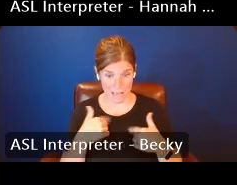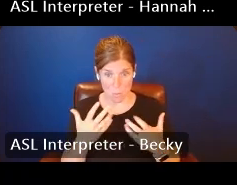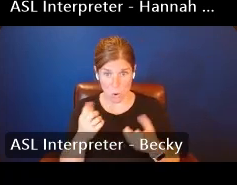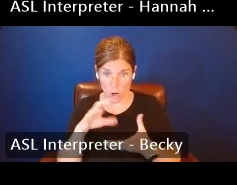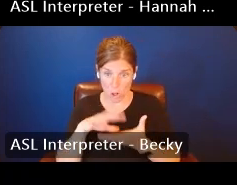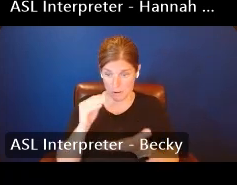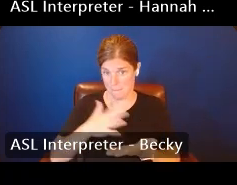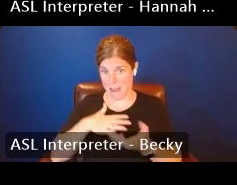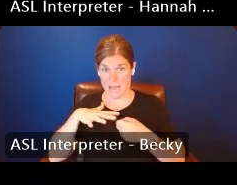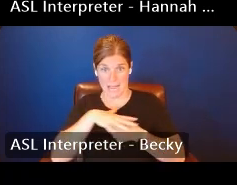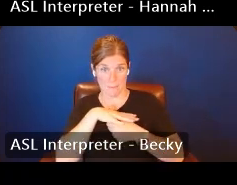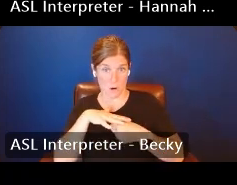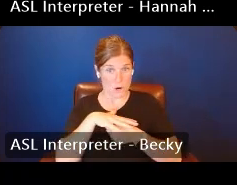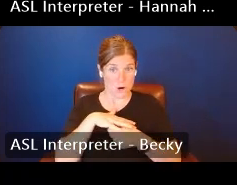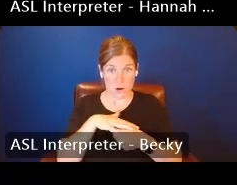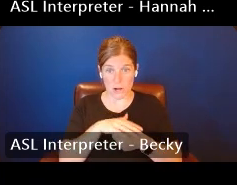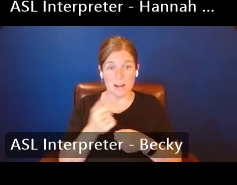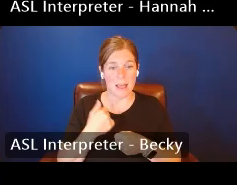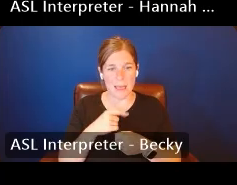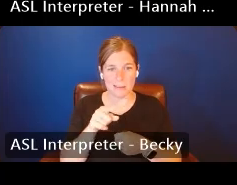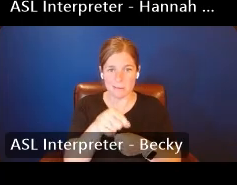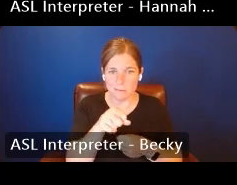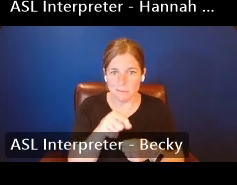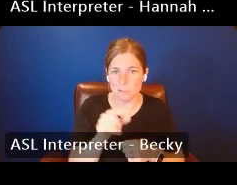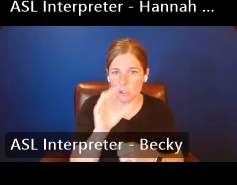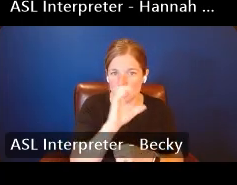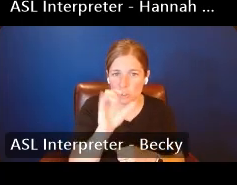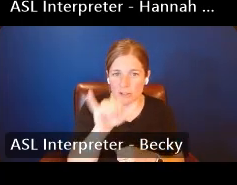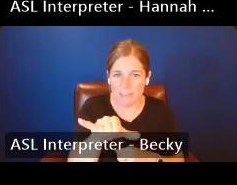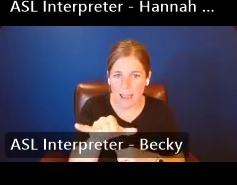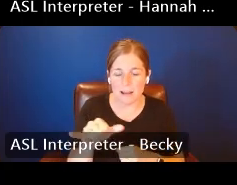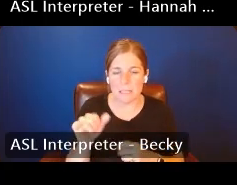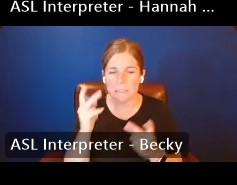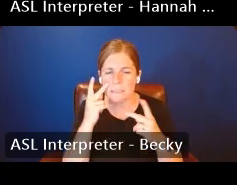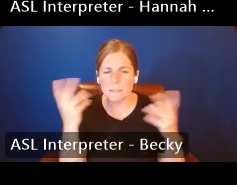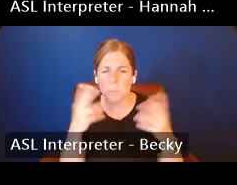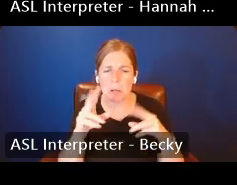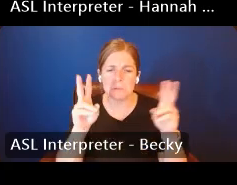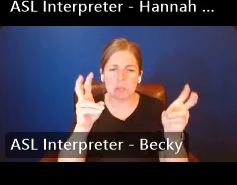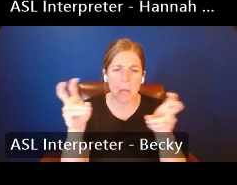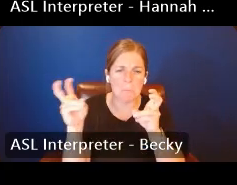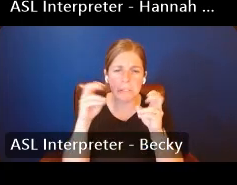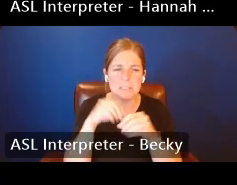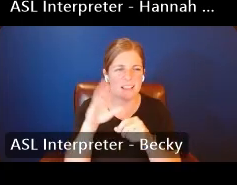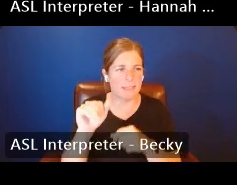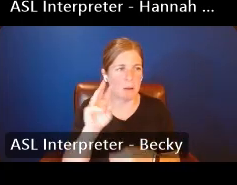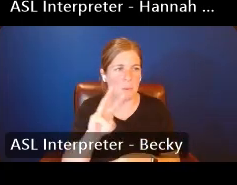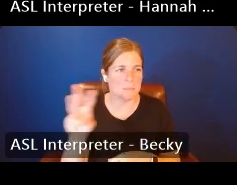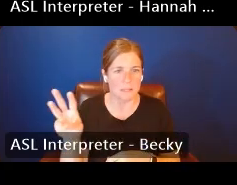I could come here and search it and peruse the topics of this site, whatever that happens to be.